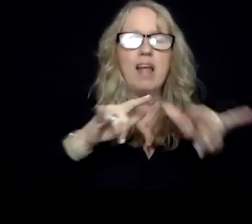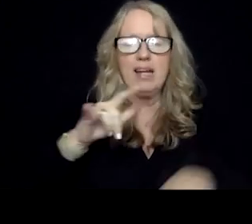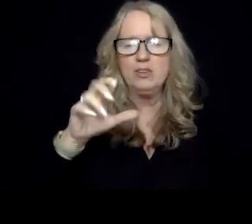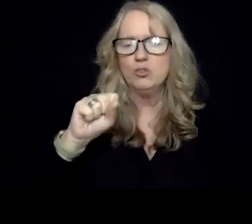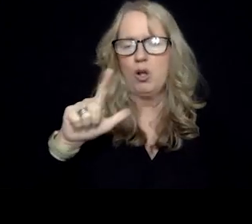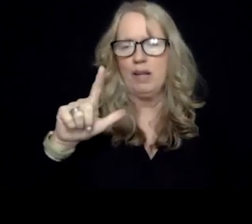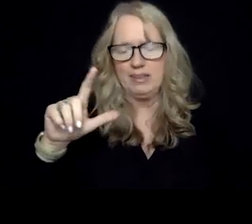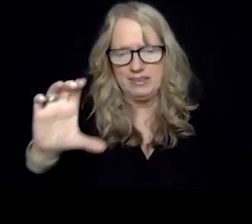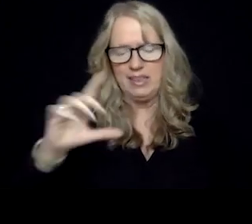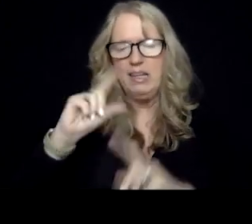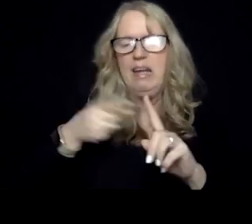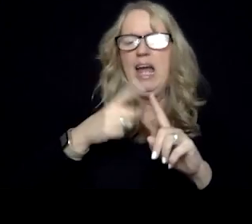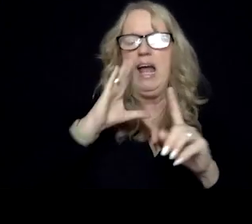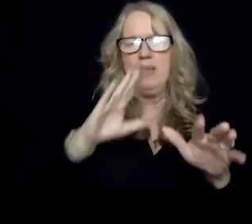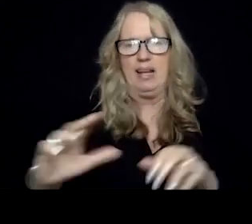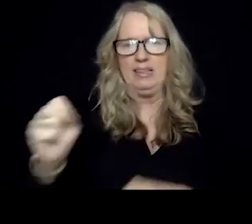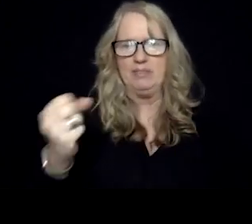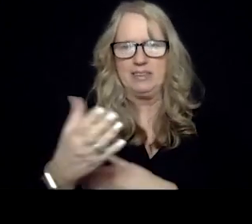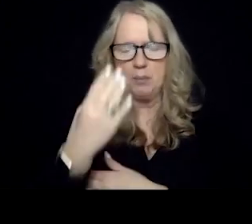LEAVING ON SATURDAY MORNING FOR THE WORLD PREMIER OF MOVING